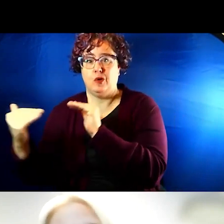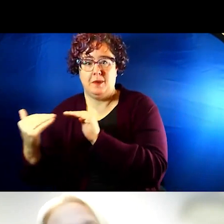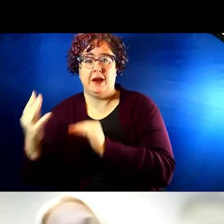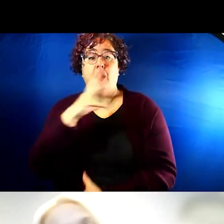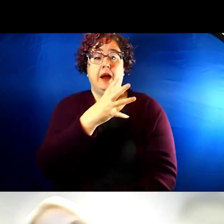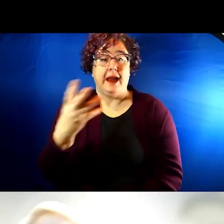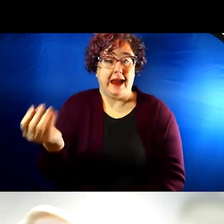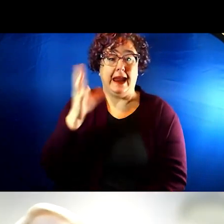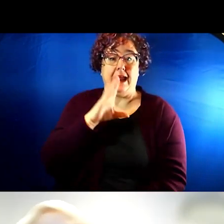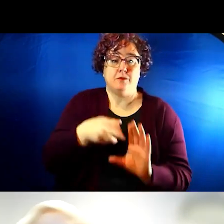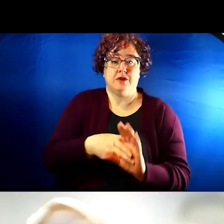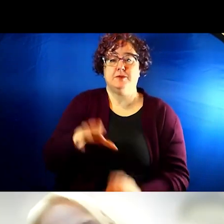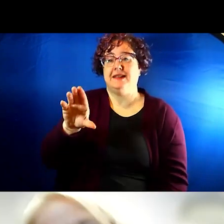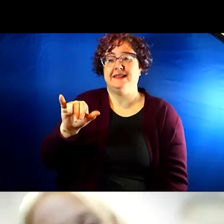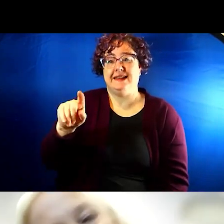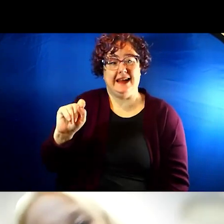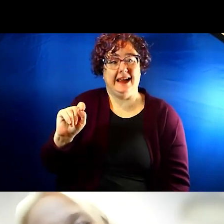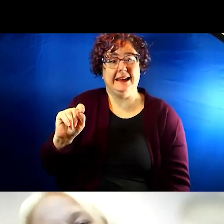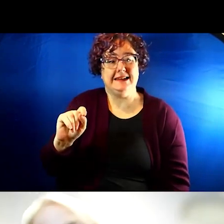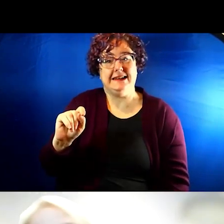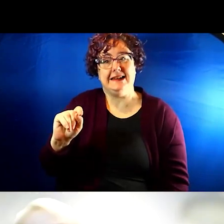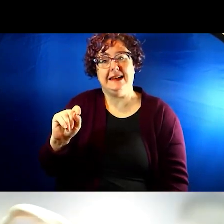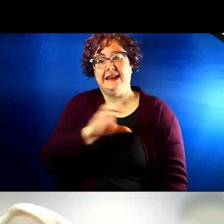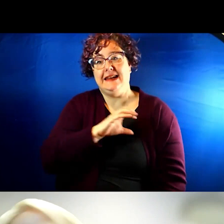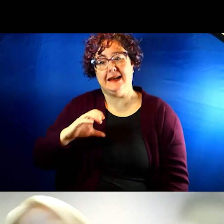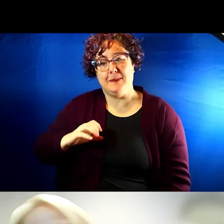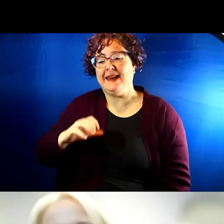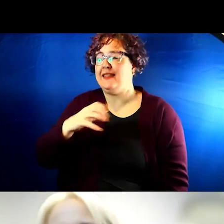CIT IS A COMMUNITY PROGRAM.